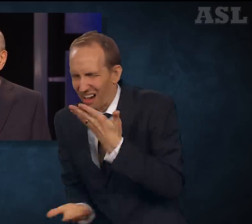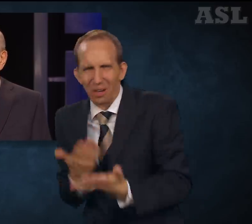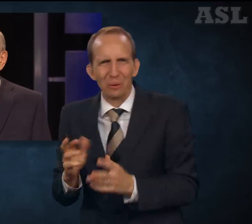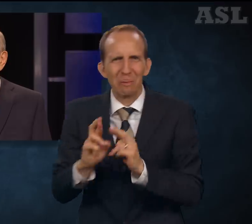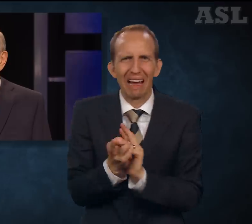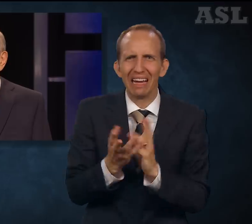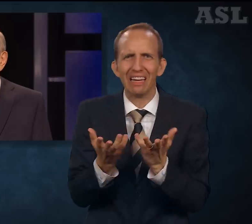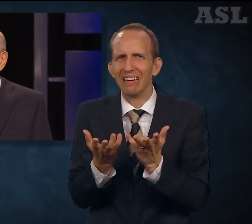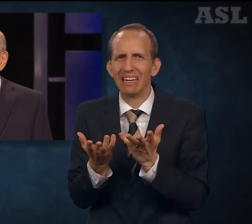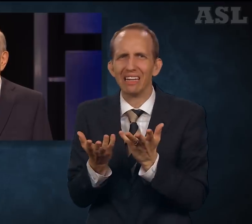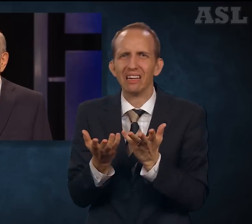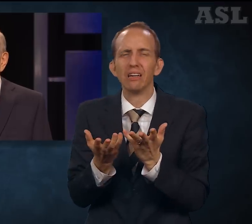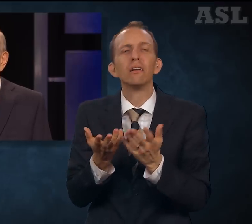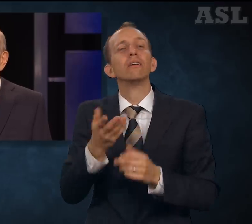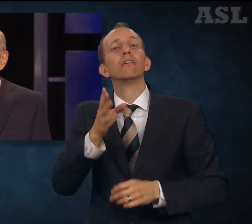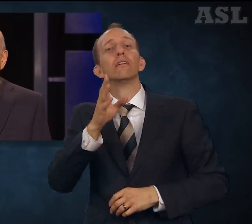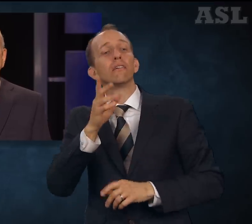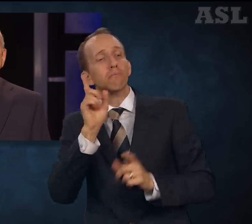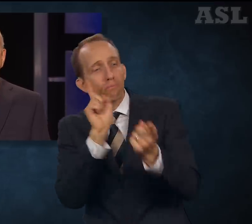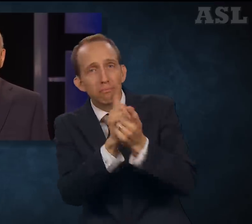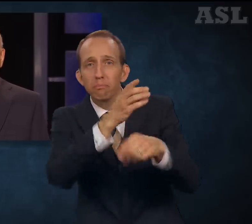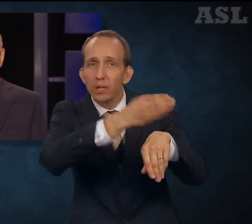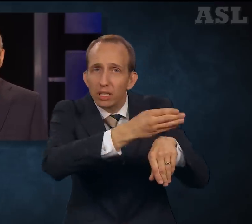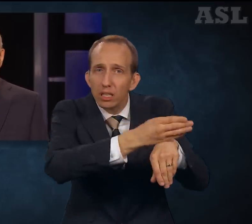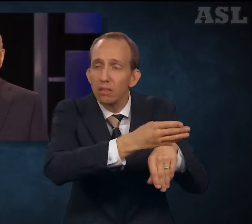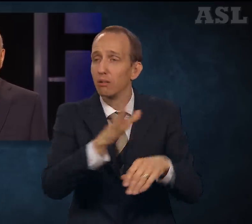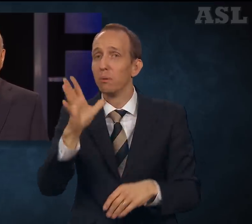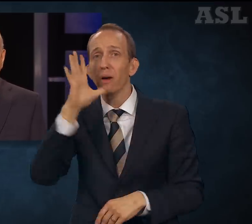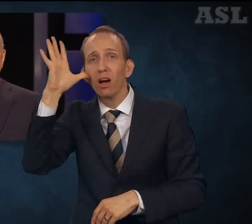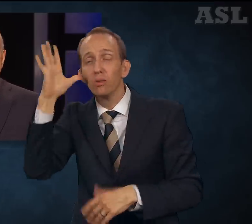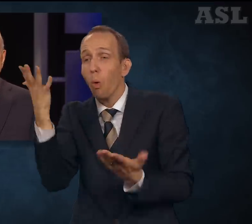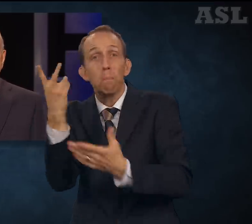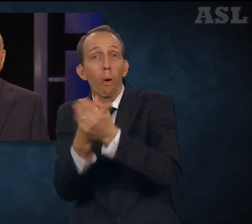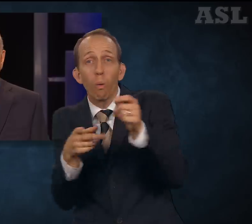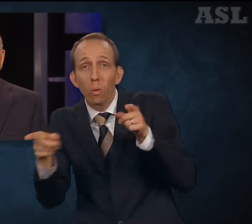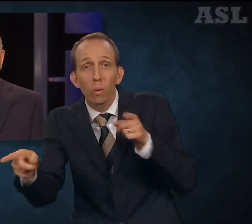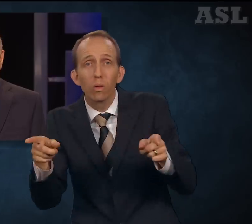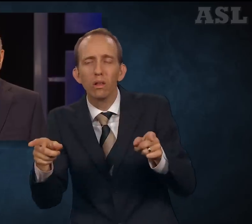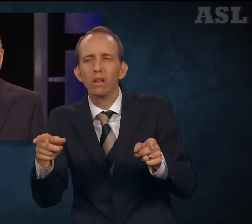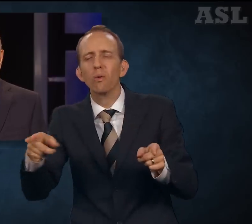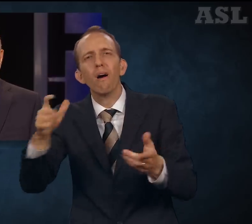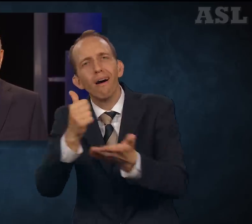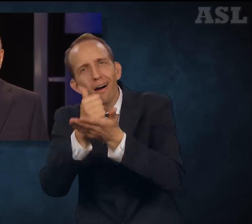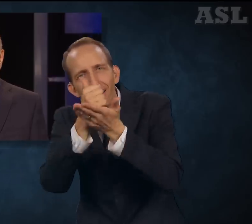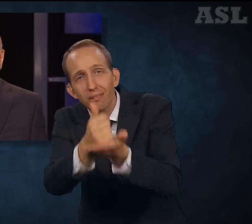OR YOUR PARENTS OR BOTH. THEY WILL HELP YOU UNDERSTAND